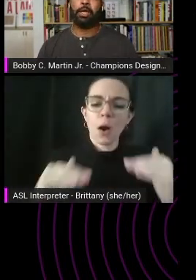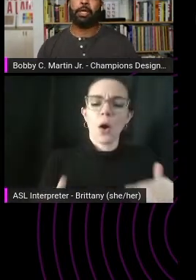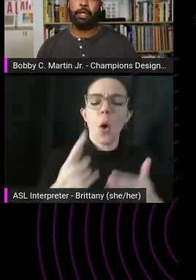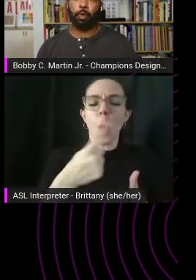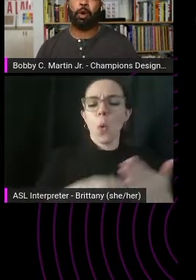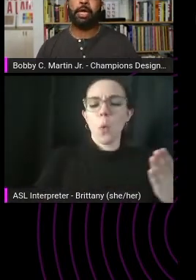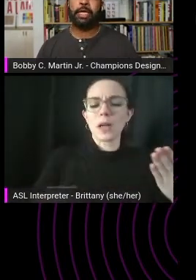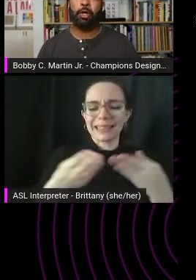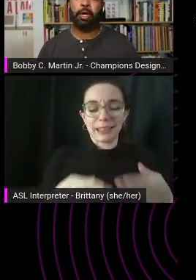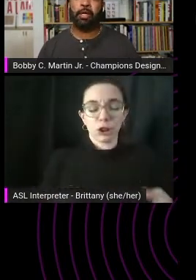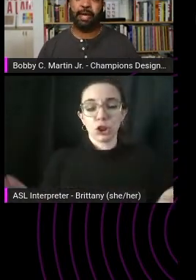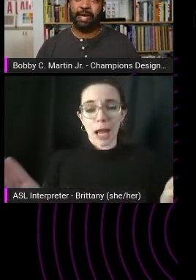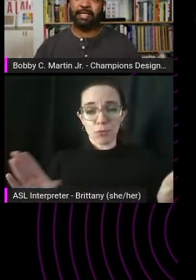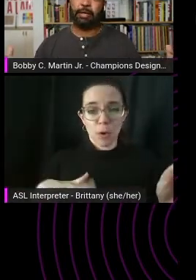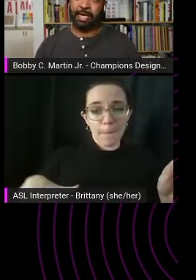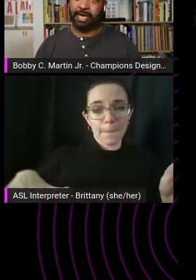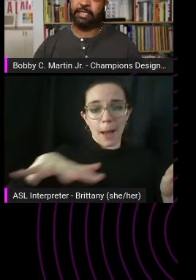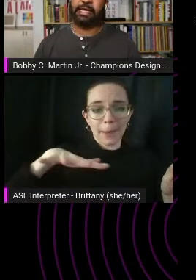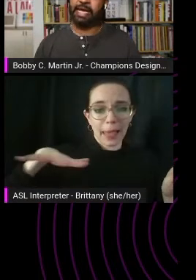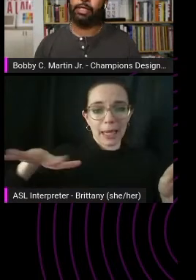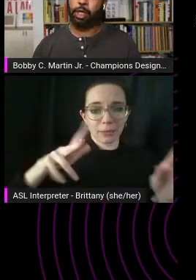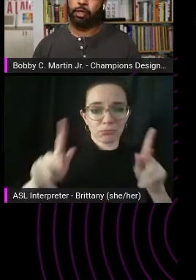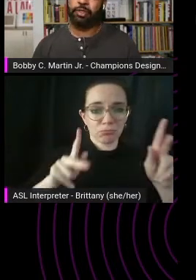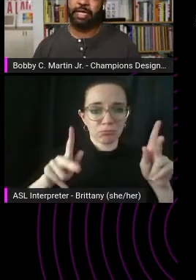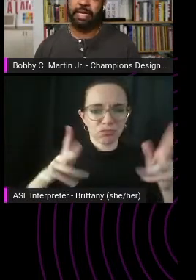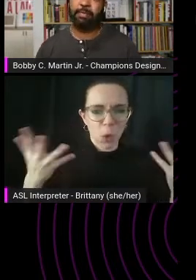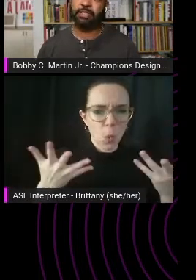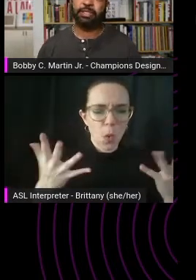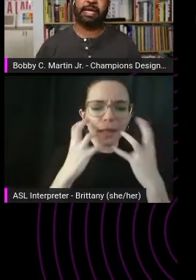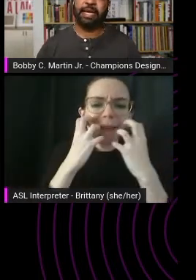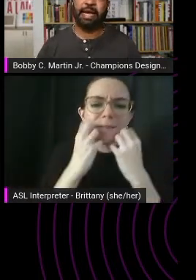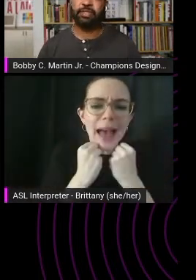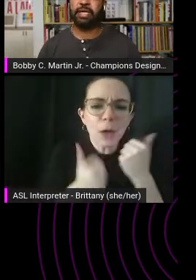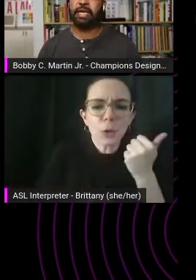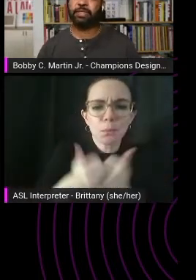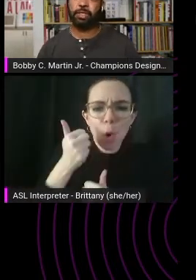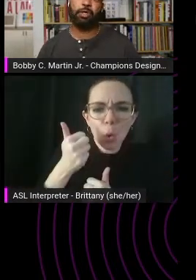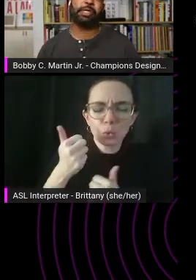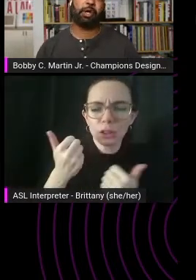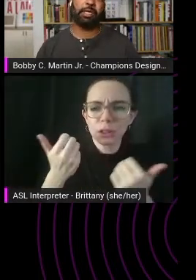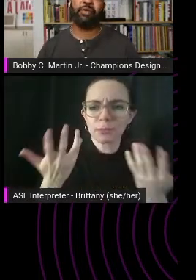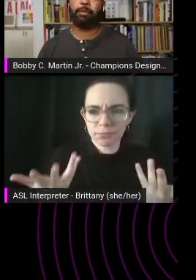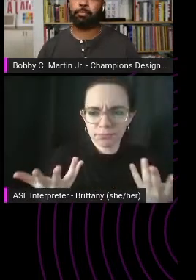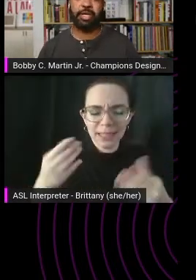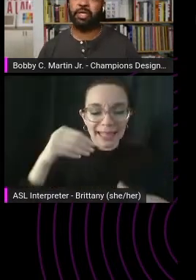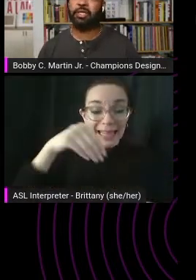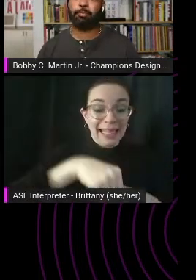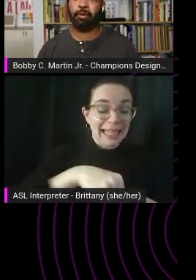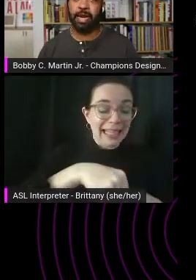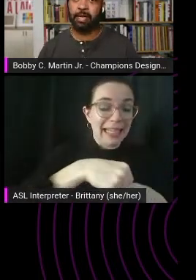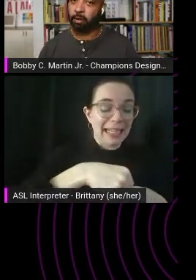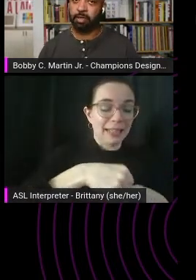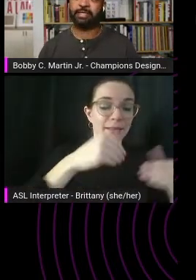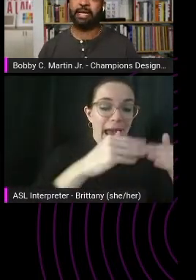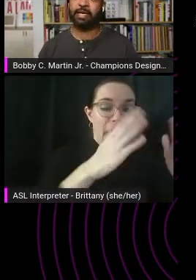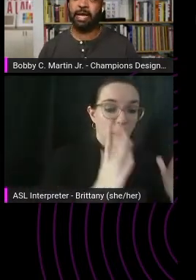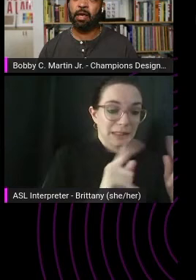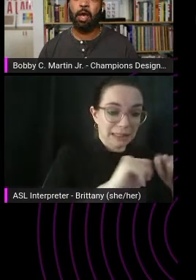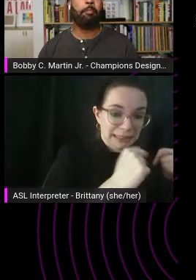What you're working on as an internal team, as the in-house team, as those that are living and breathing the brand on a day-to-day,